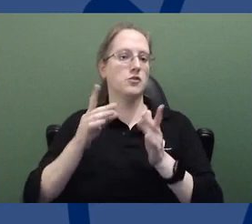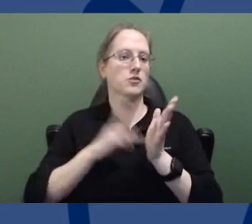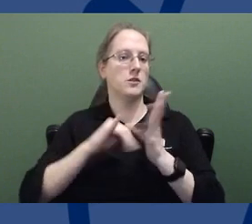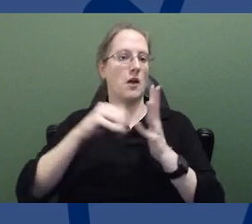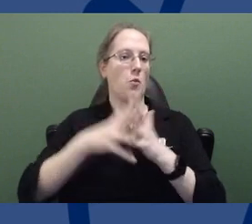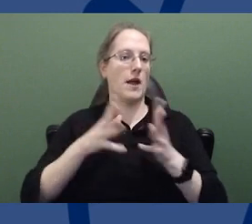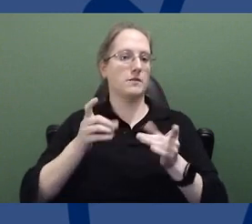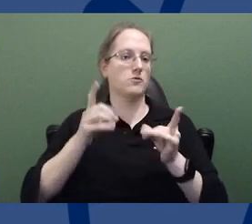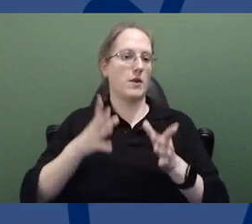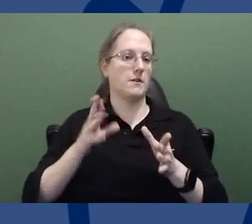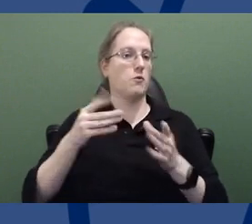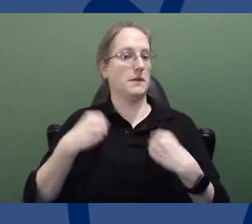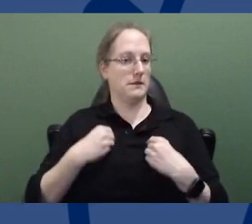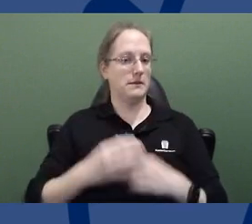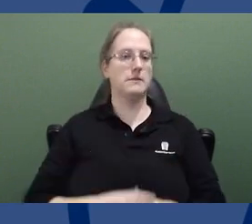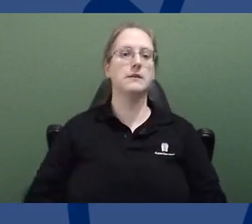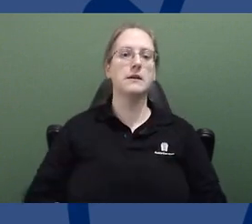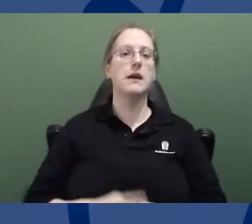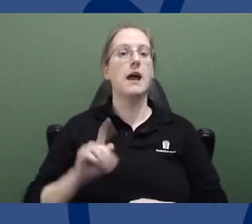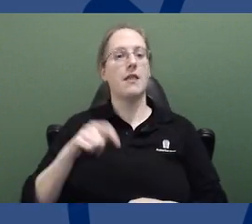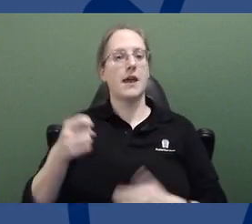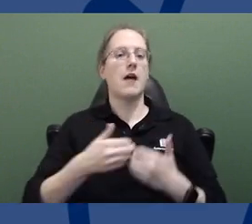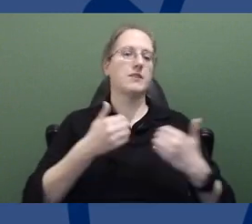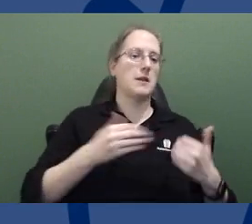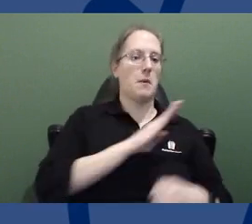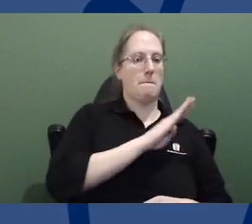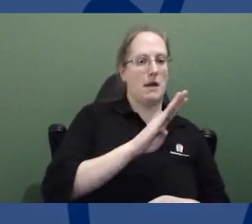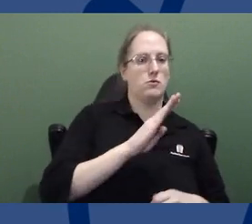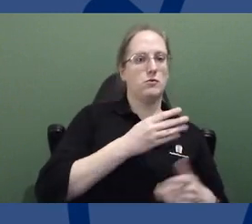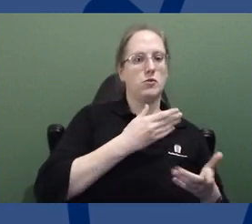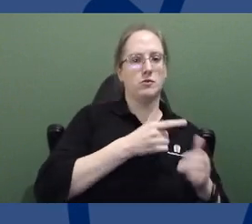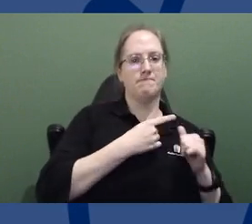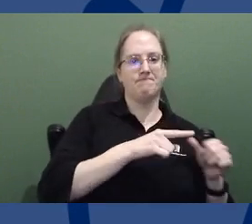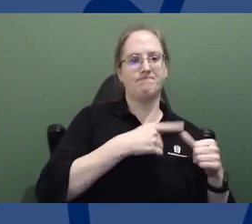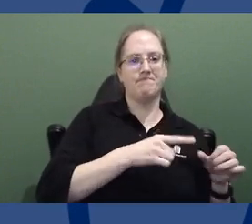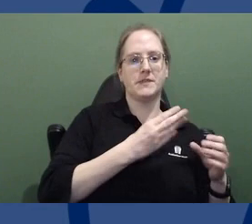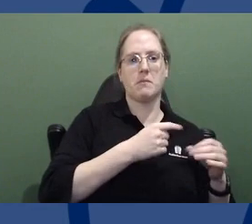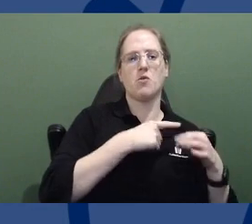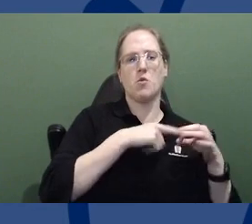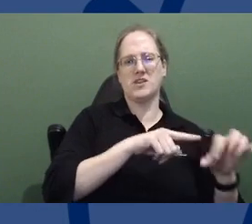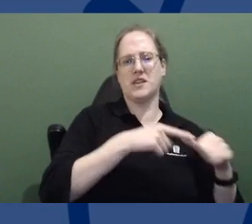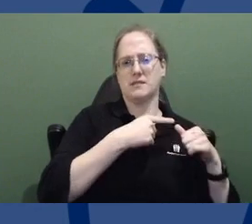separately to go through some of the Q&A. So I will hand over to you now, Michael, for